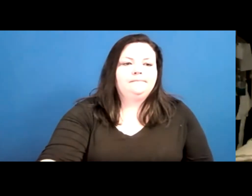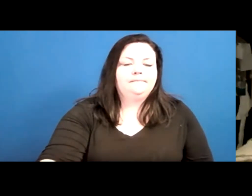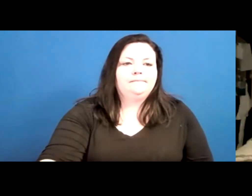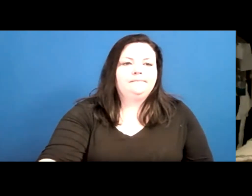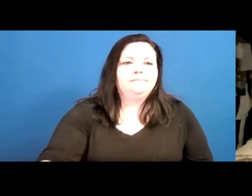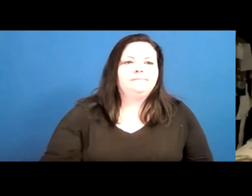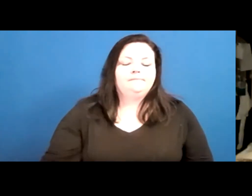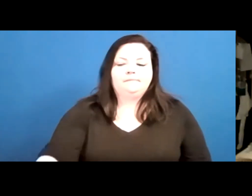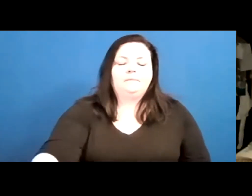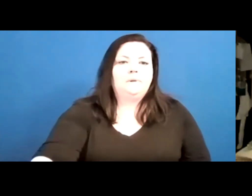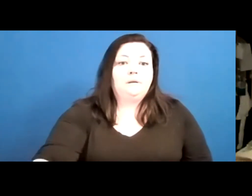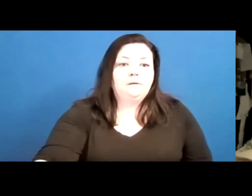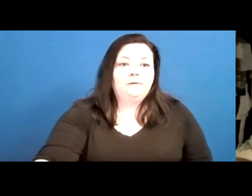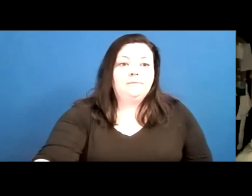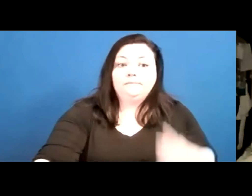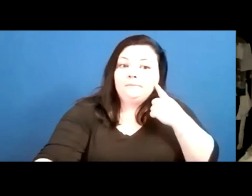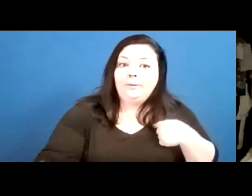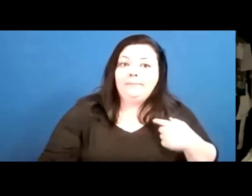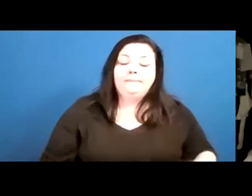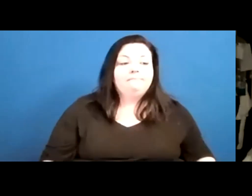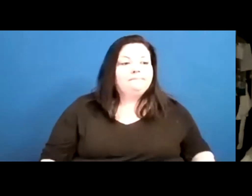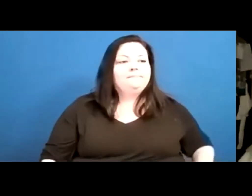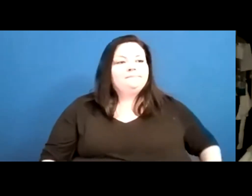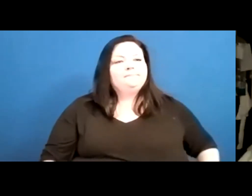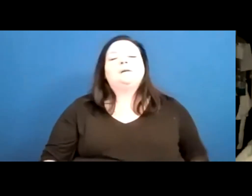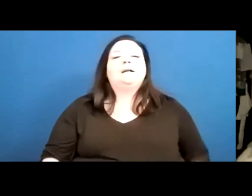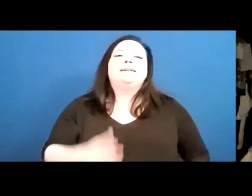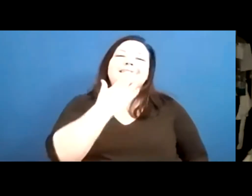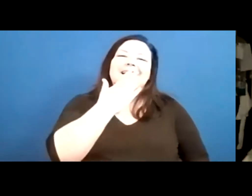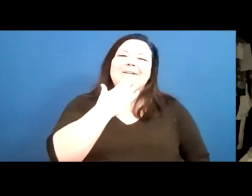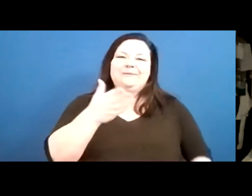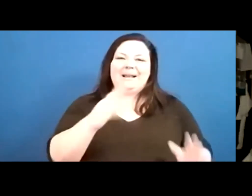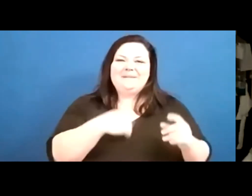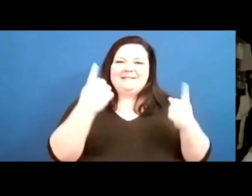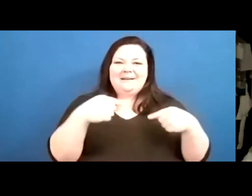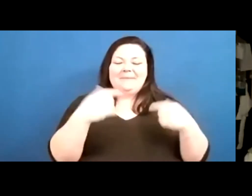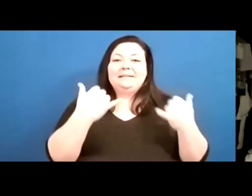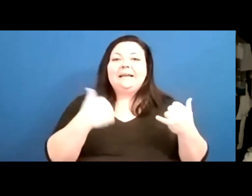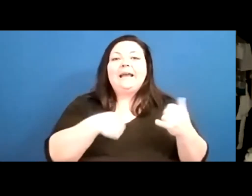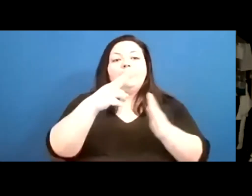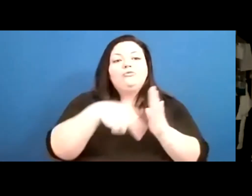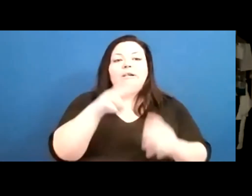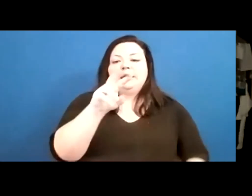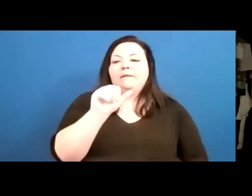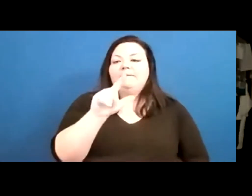Can you guys hear me? Uh, thank you for having me, uh, today i'm reading "Valentine" by Lorna Dee Cervantes